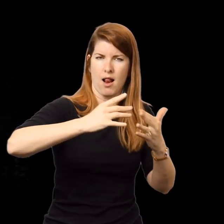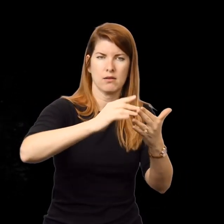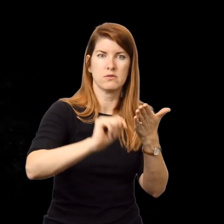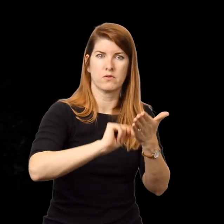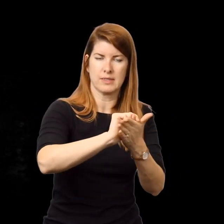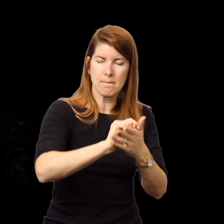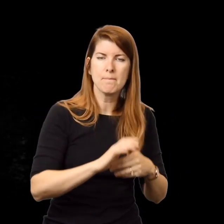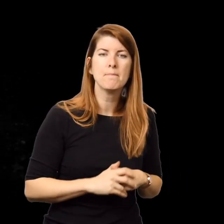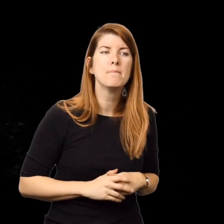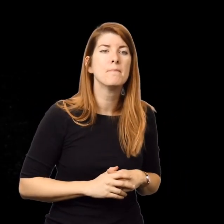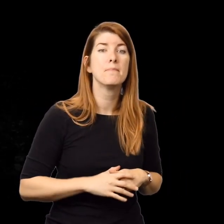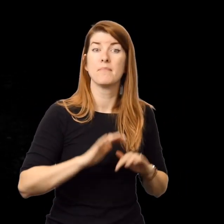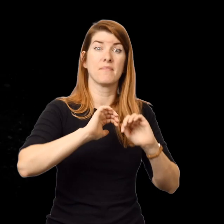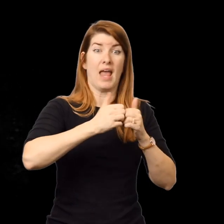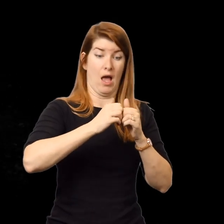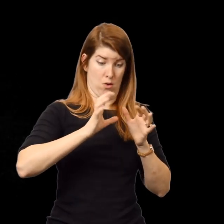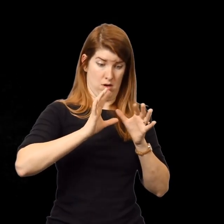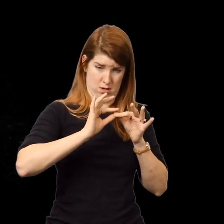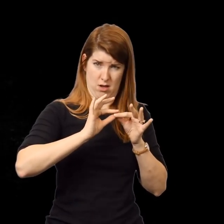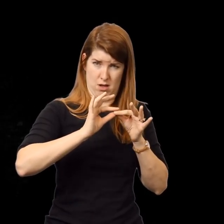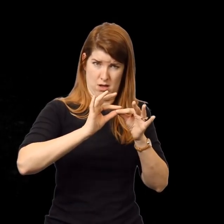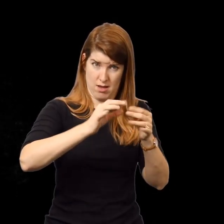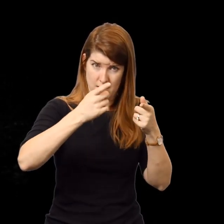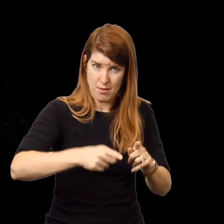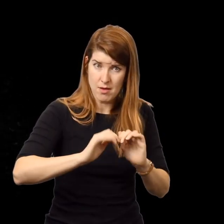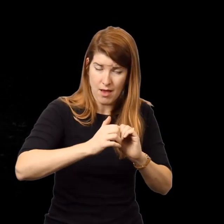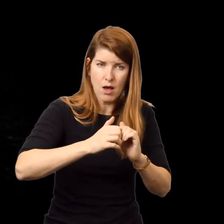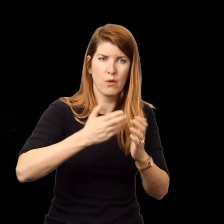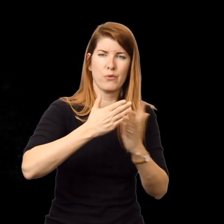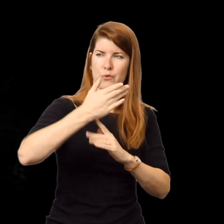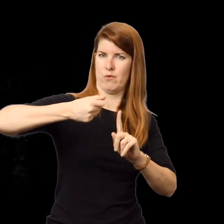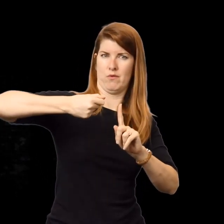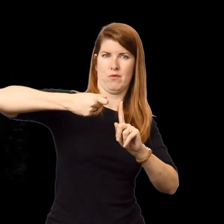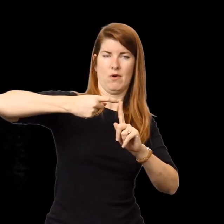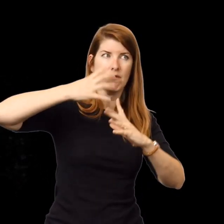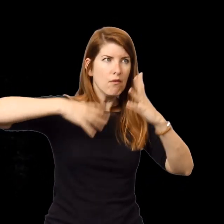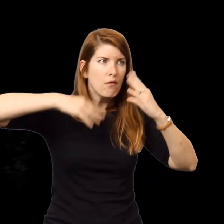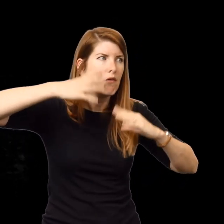And those connections occur when the brain gets stimulated and then a new connection occurs.